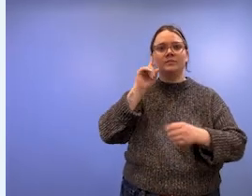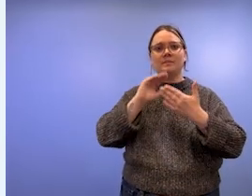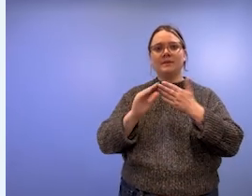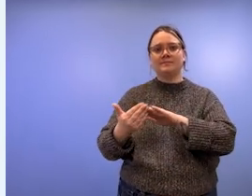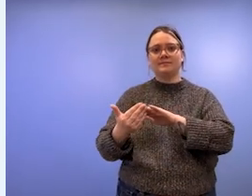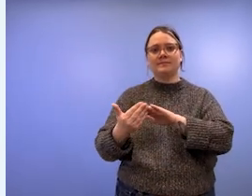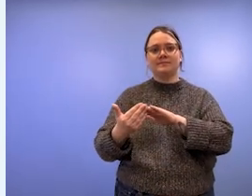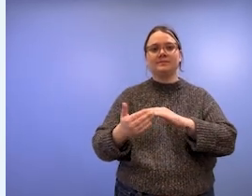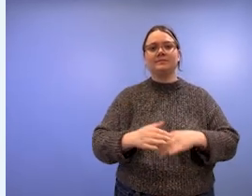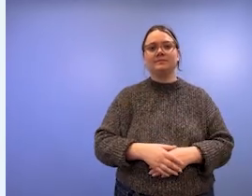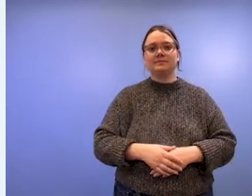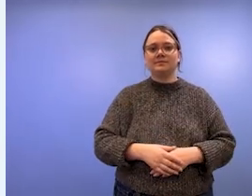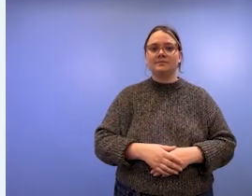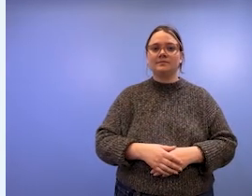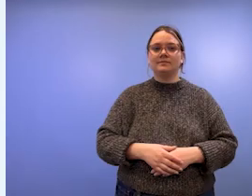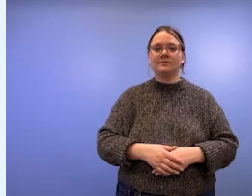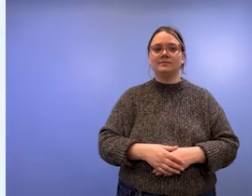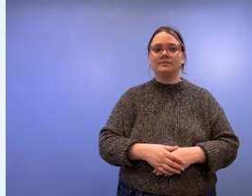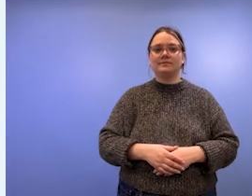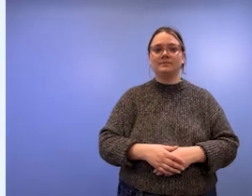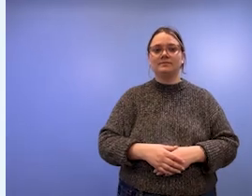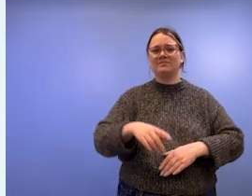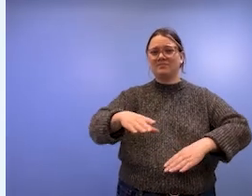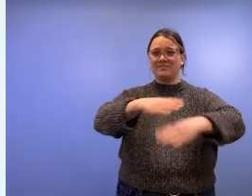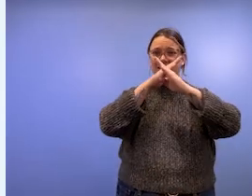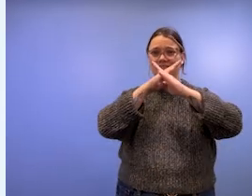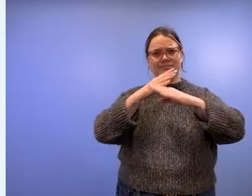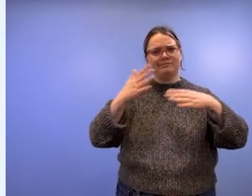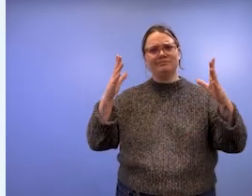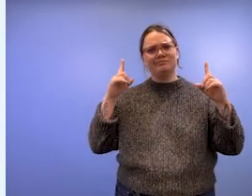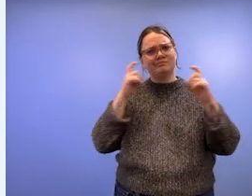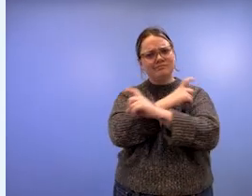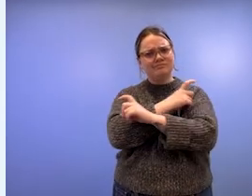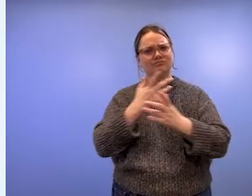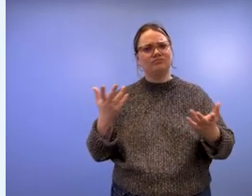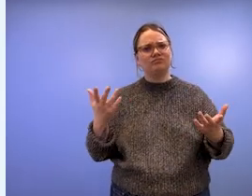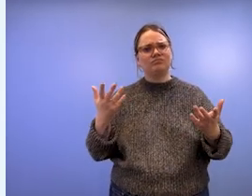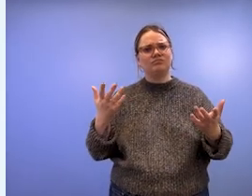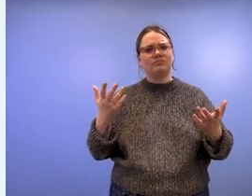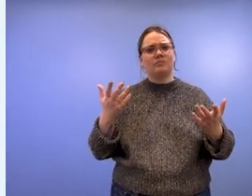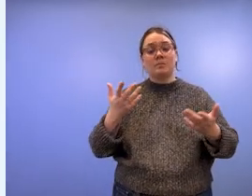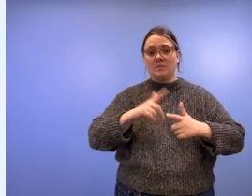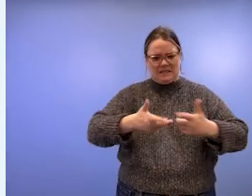Deaf community. And yeah, so these barriers can be complex, but actively engaging with and